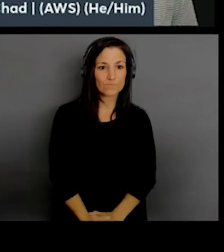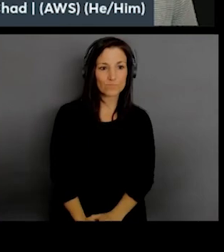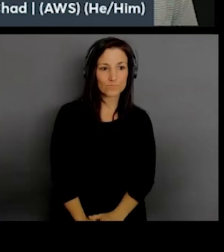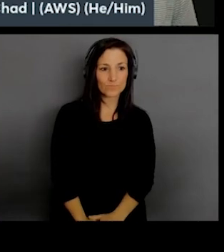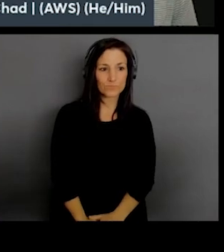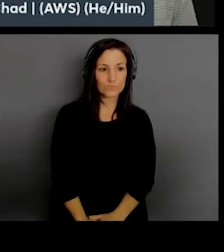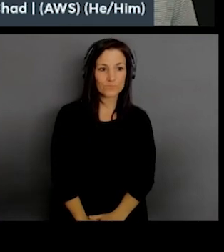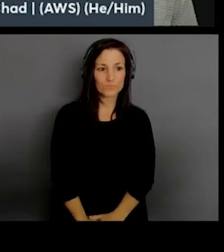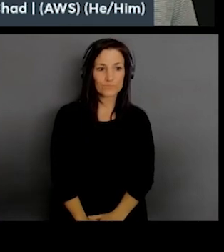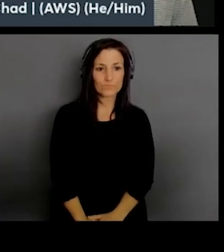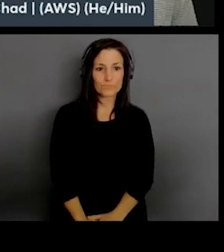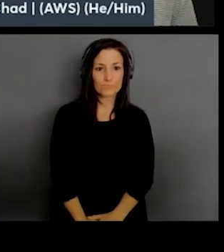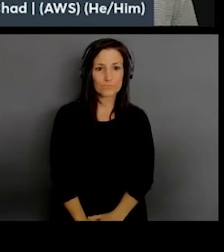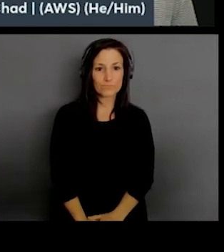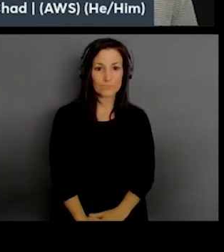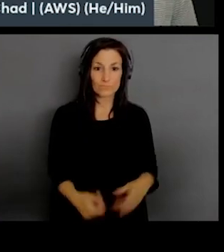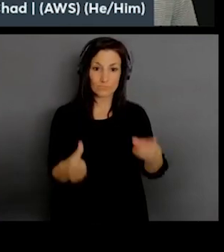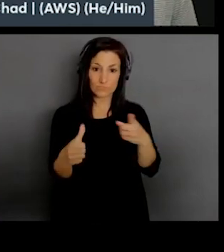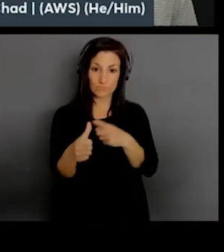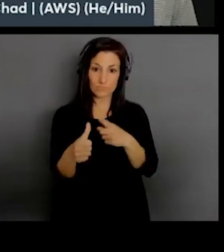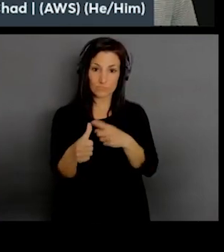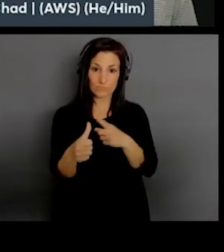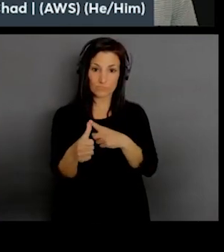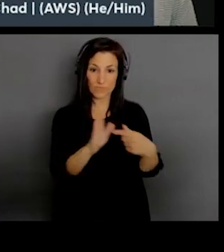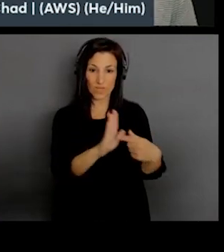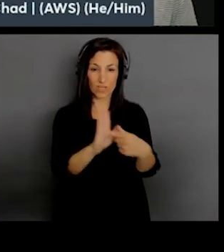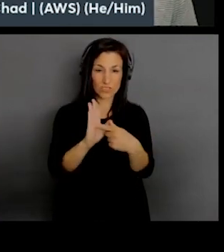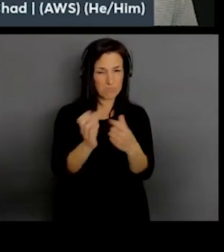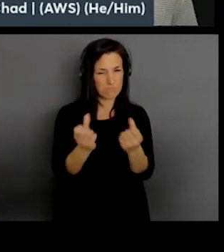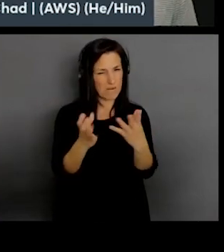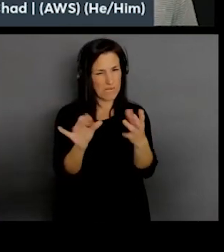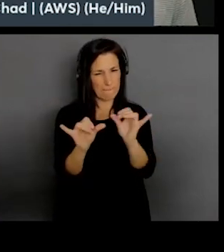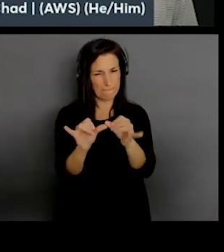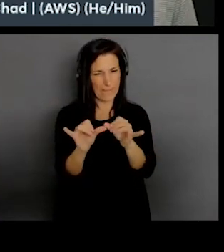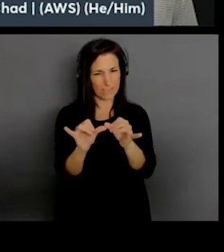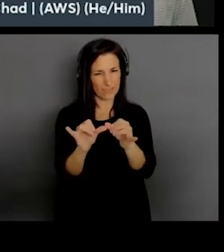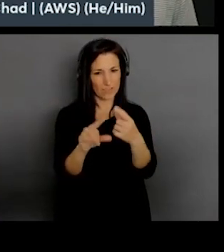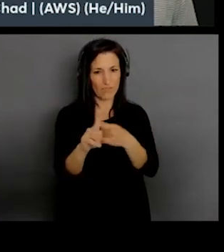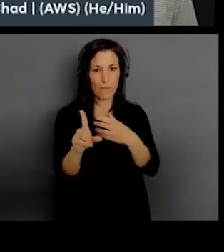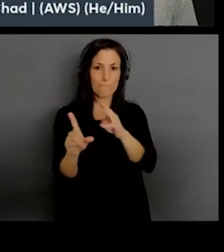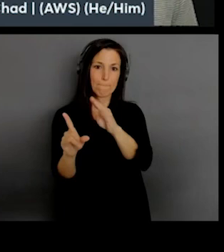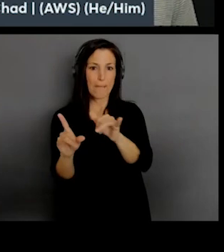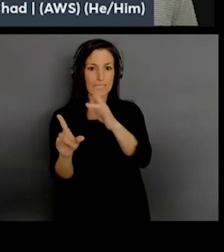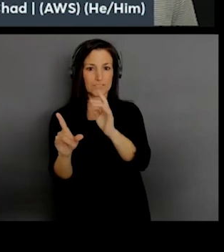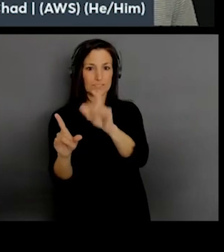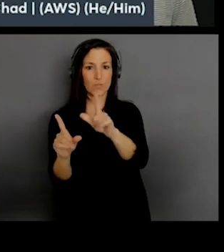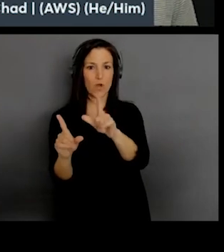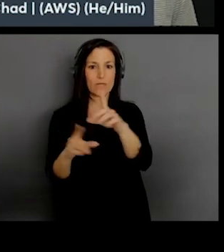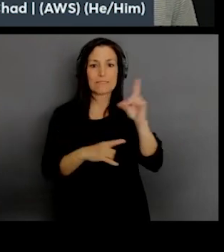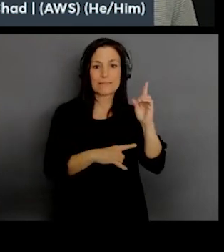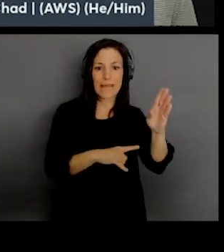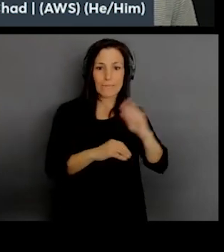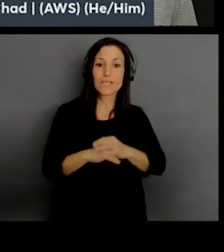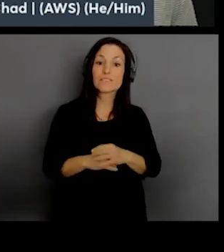So first thing I'm going to show is a bunch of metrics from a MySQL database. Connections, active connections,